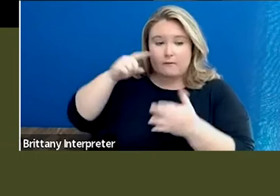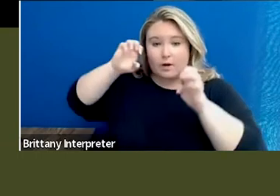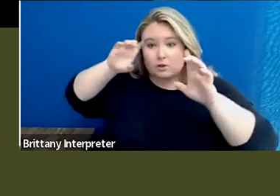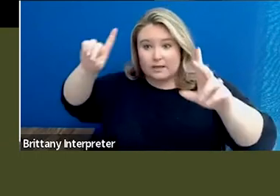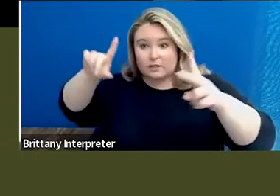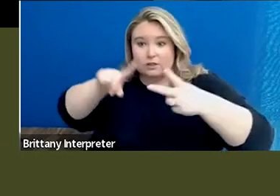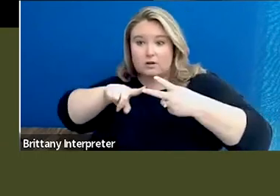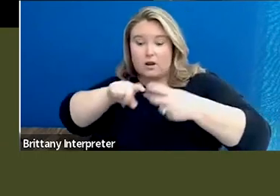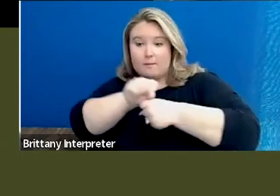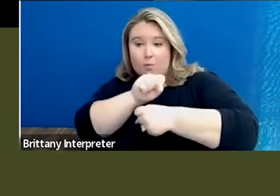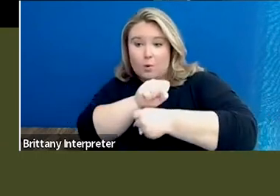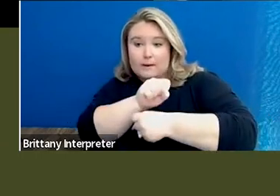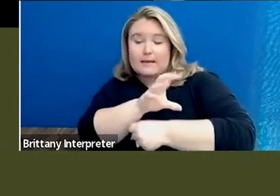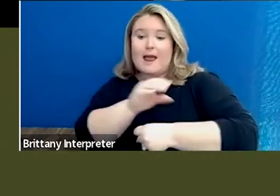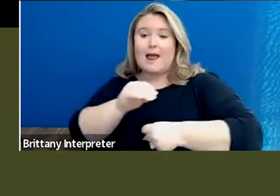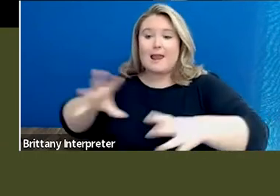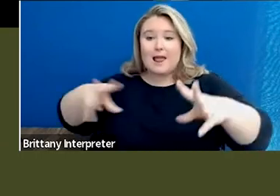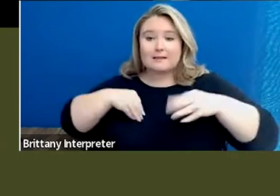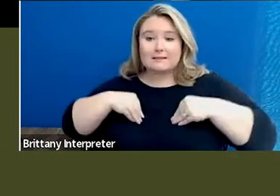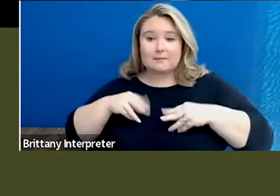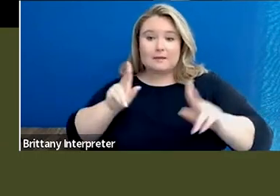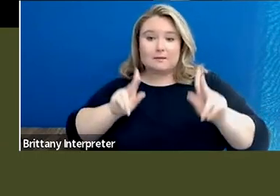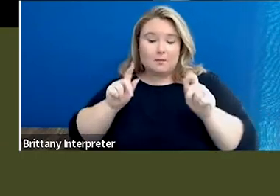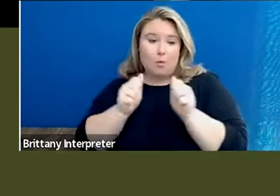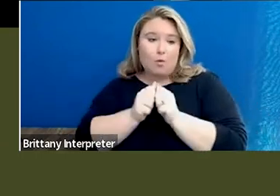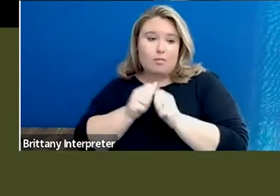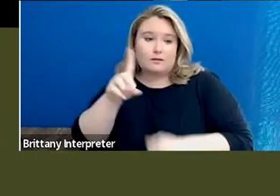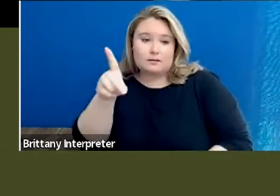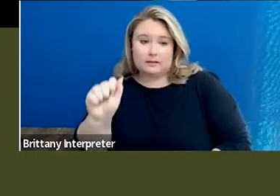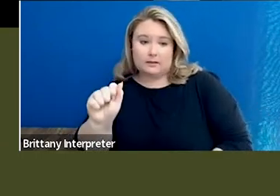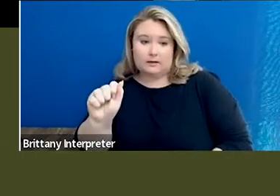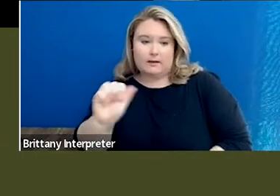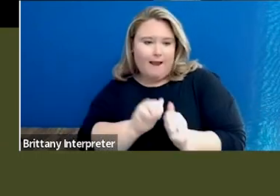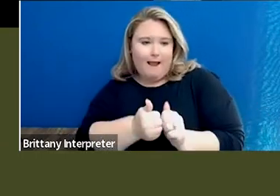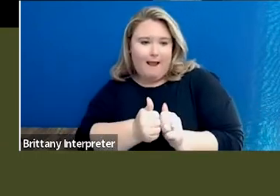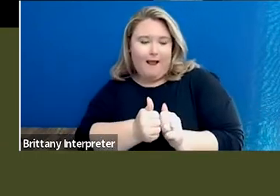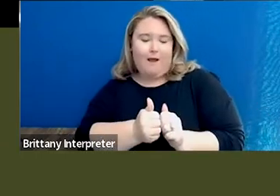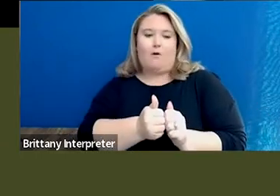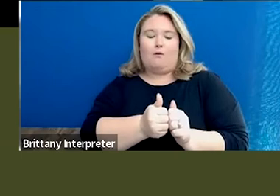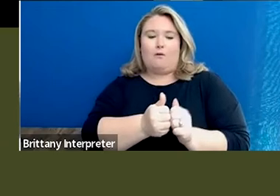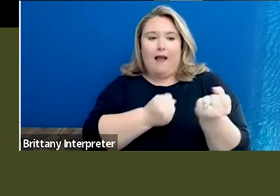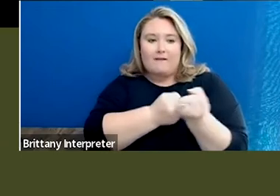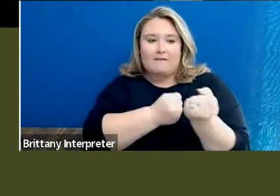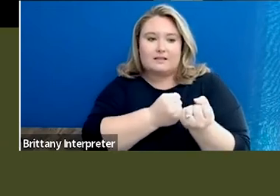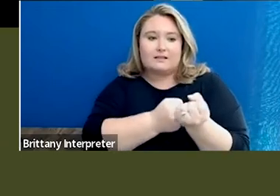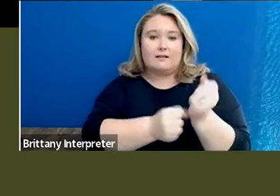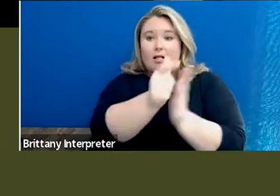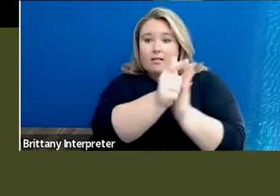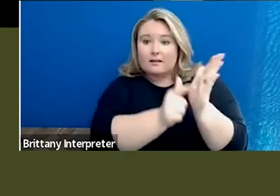and acceptance of persons with disabilities, through advocacy, litigation, education and training.